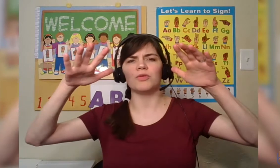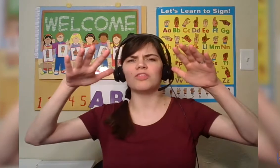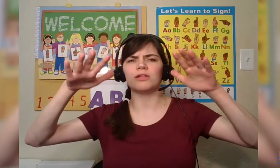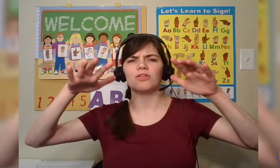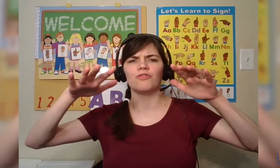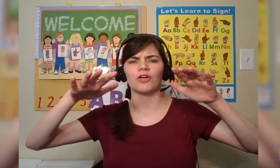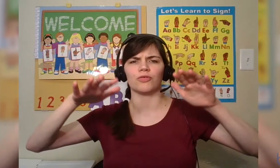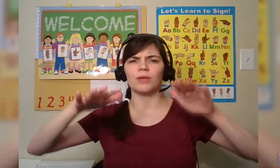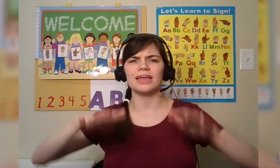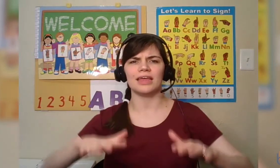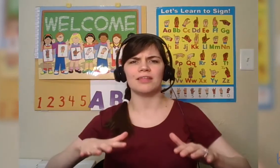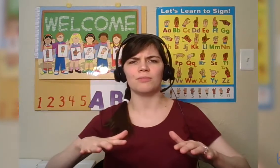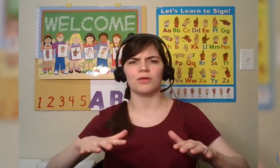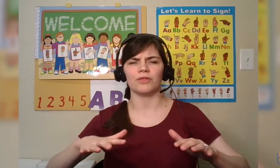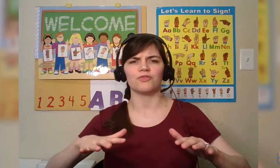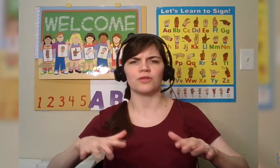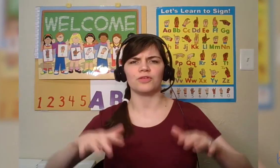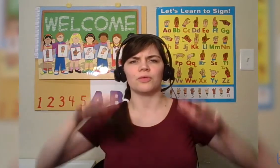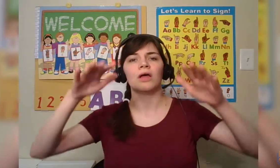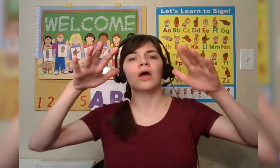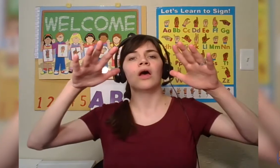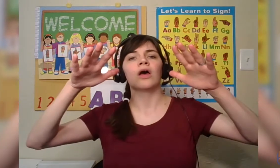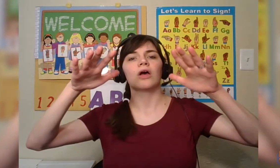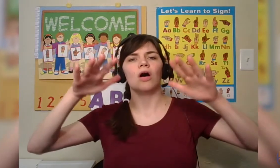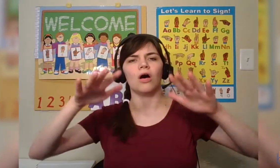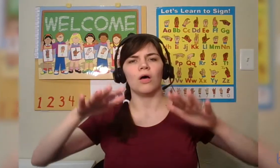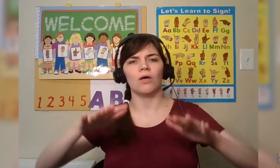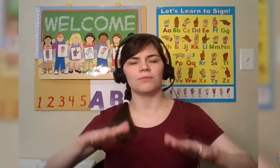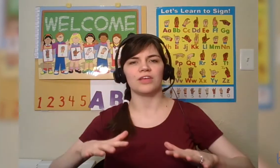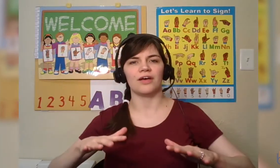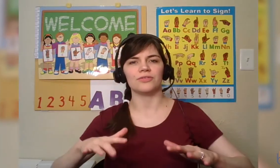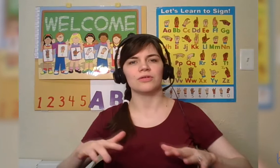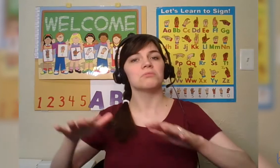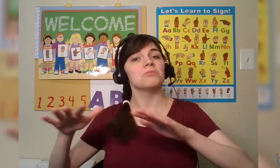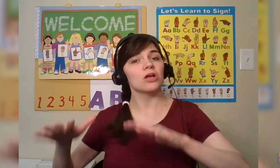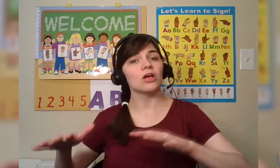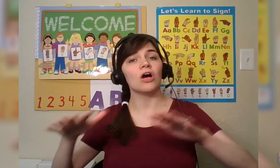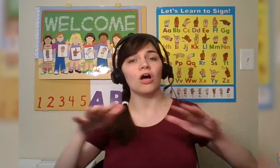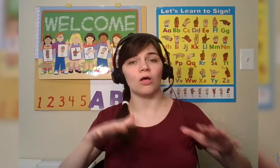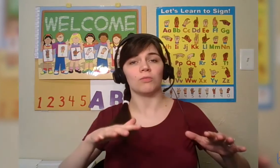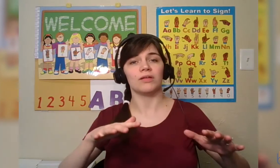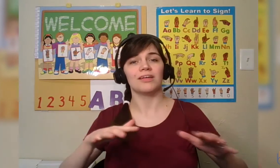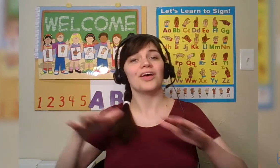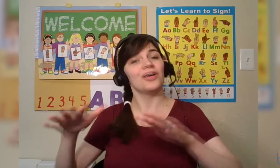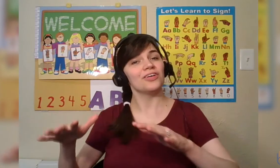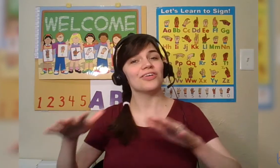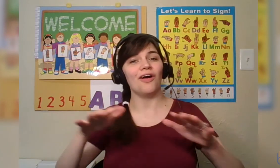move them a little farther right in the middle in front of you. Calm down. Calm. Calm.